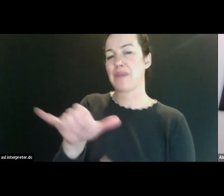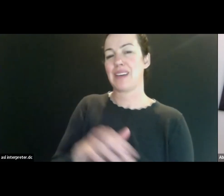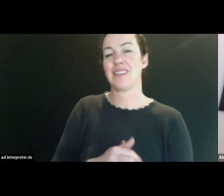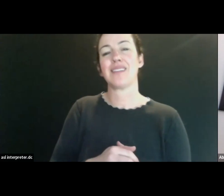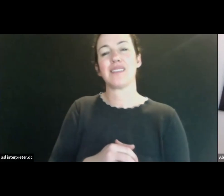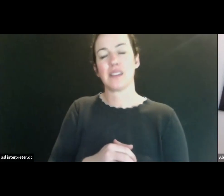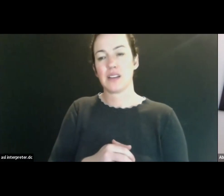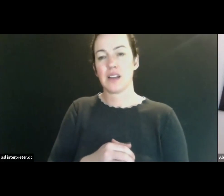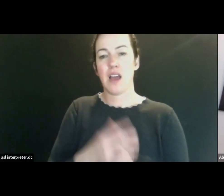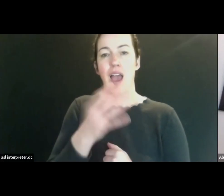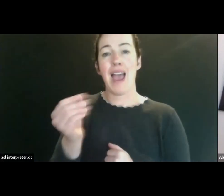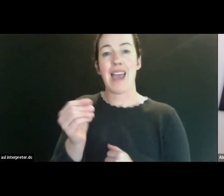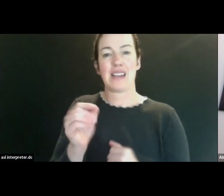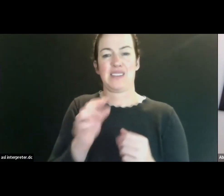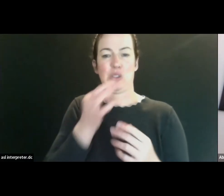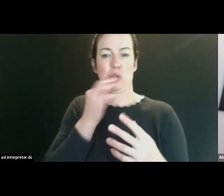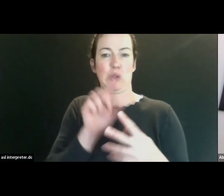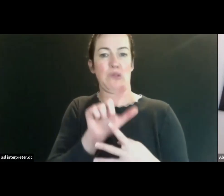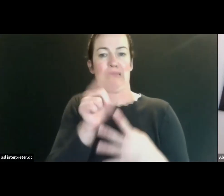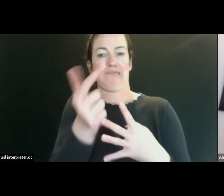as we start to pivot to the next one is, I just I think I want to make sure there's a